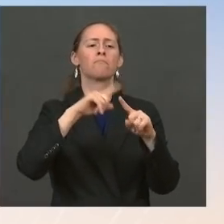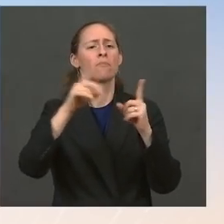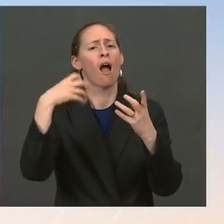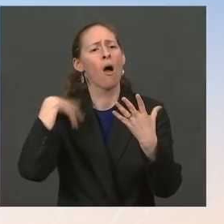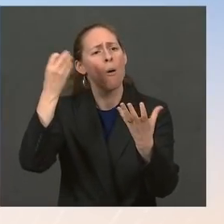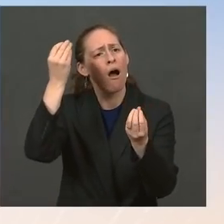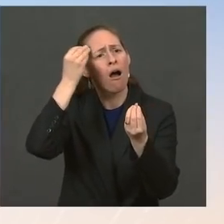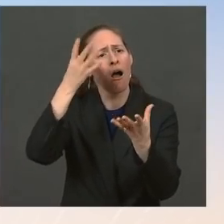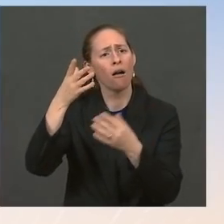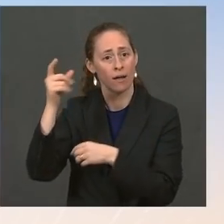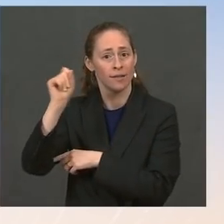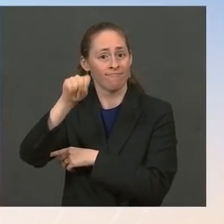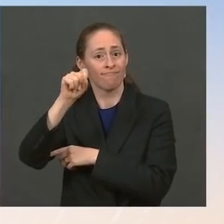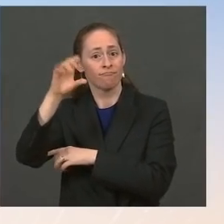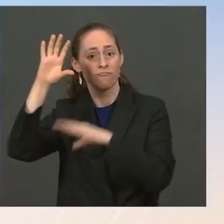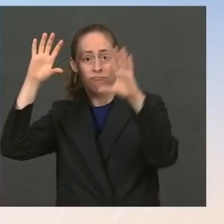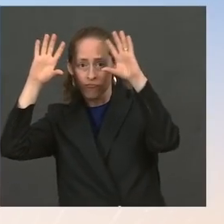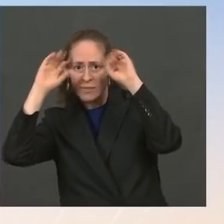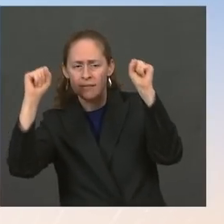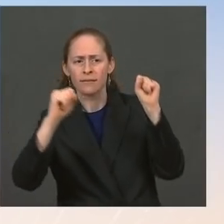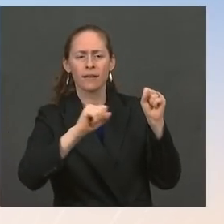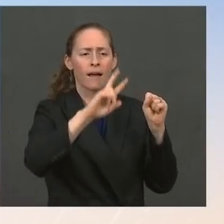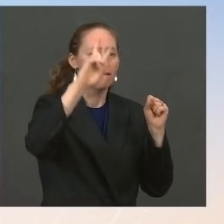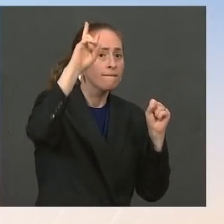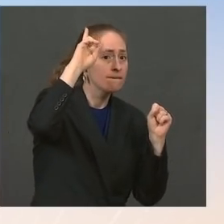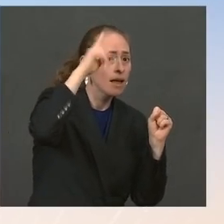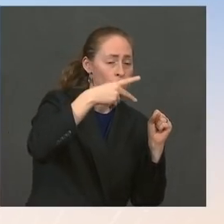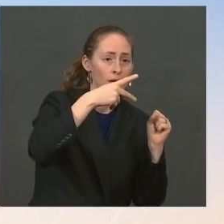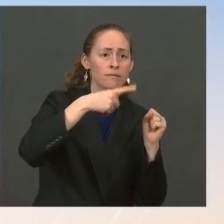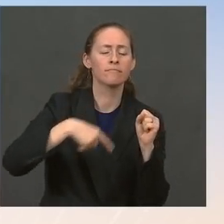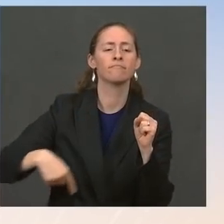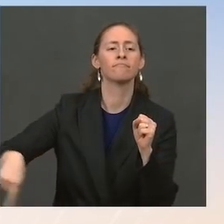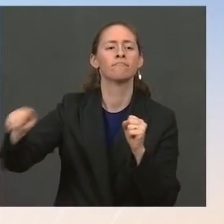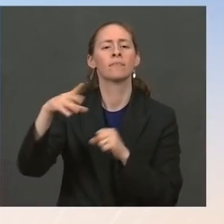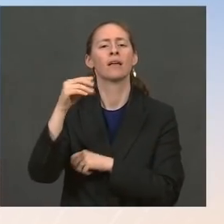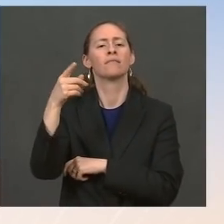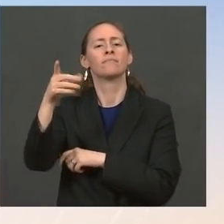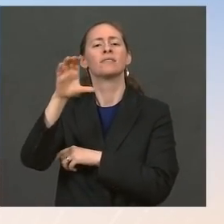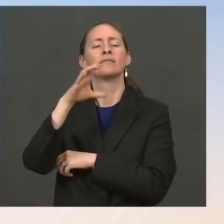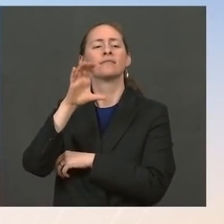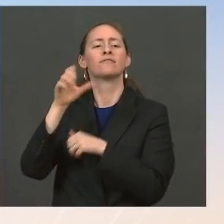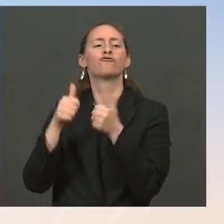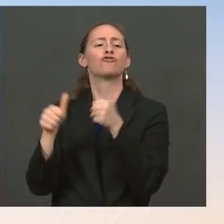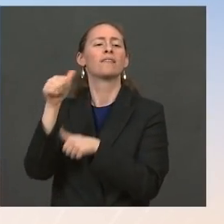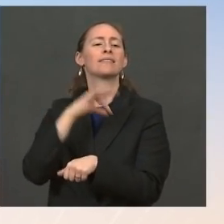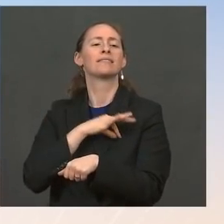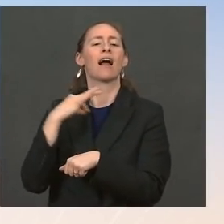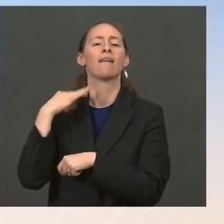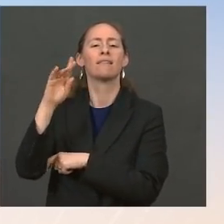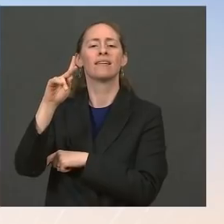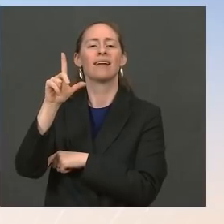Harris as well as Chief of Staff Ron Klain at around 11:35 this morning. He was in good spirits.